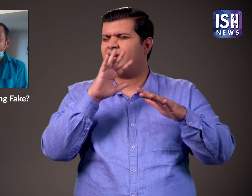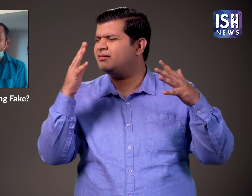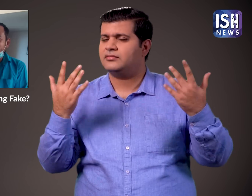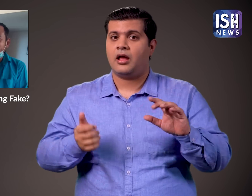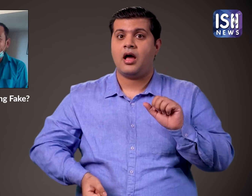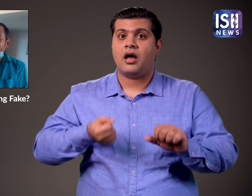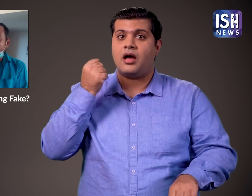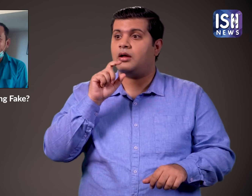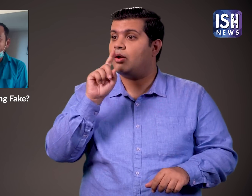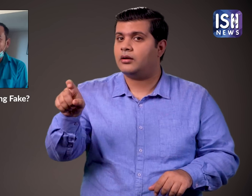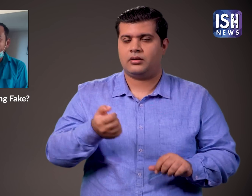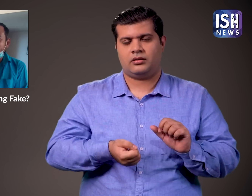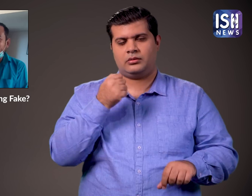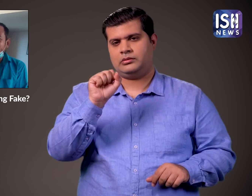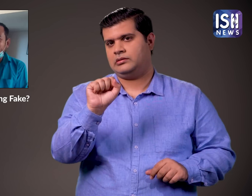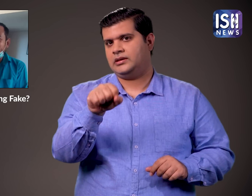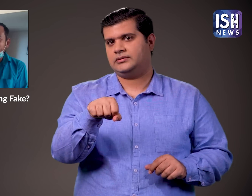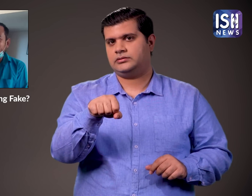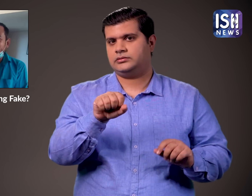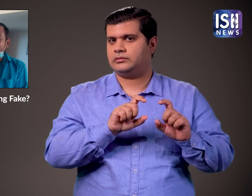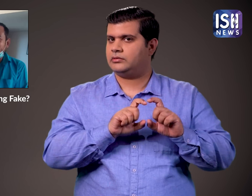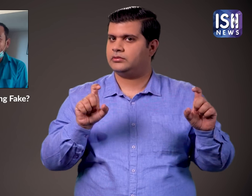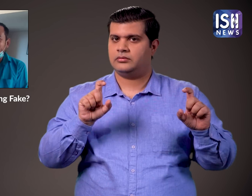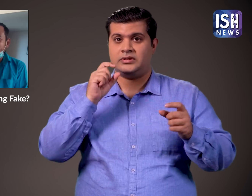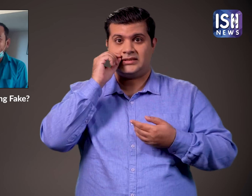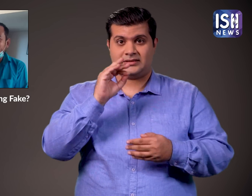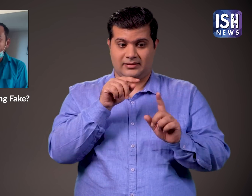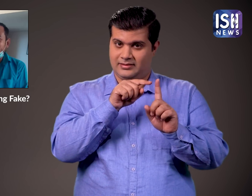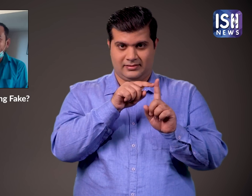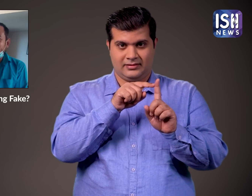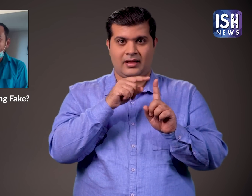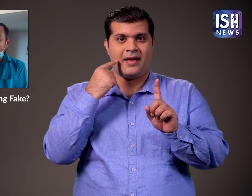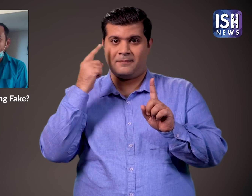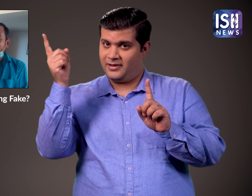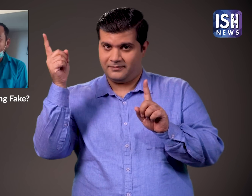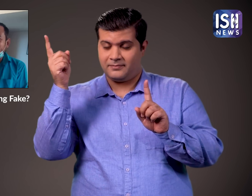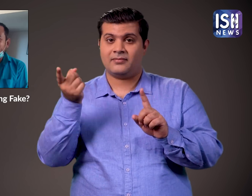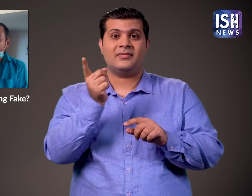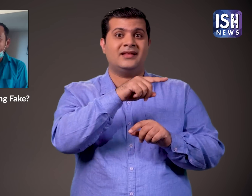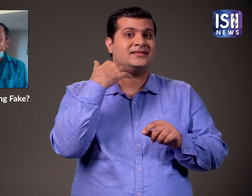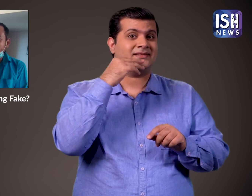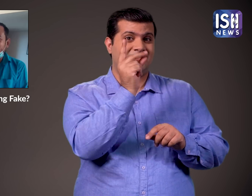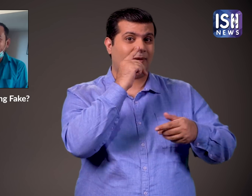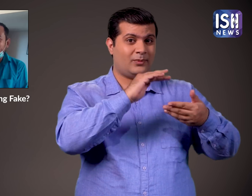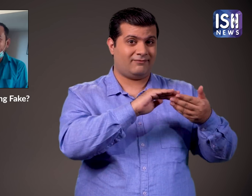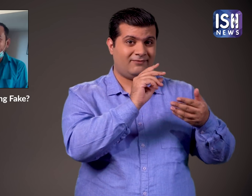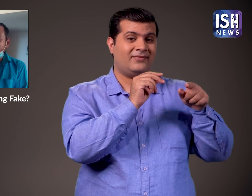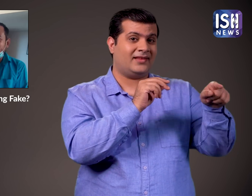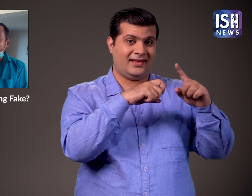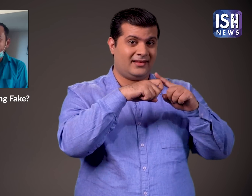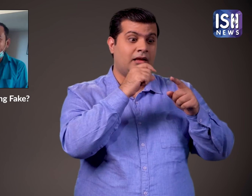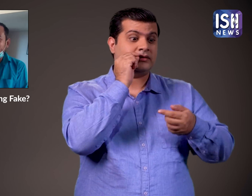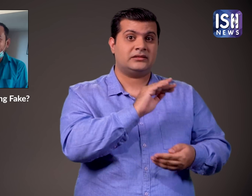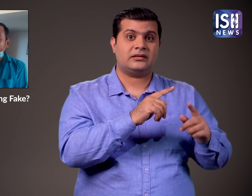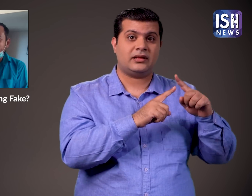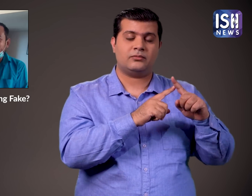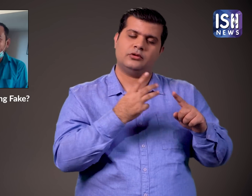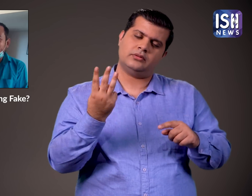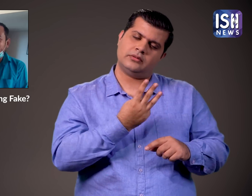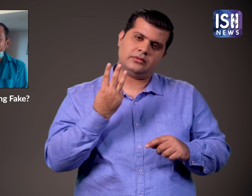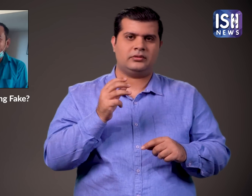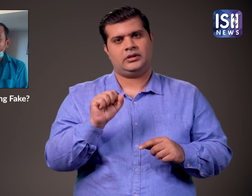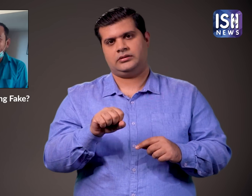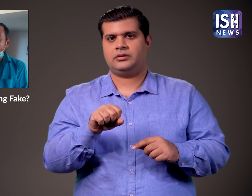Forget that. The auto rickshaw driver confirmed that Saif’s sons, Taimur and Ibrahim, went with him to the hospital.